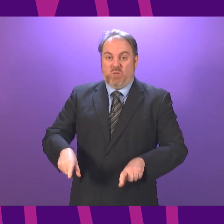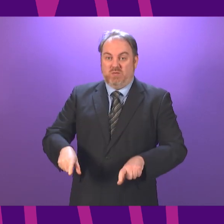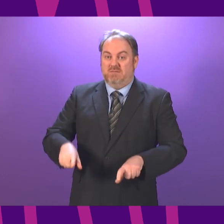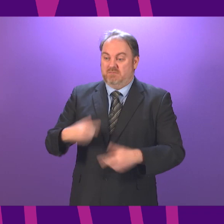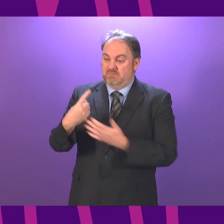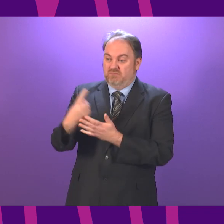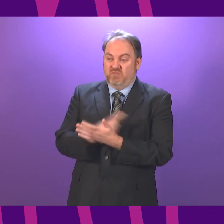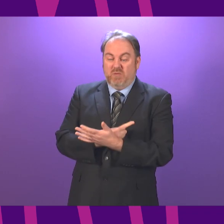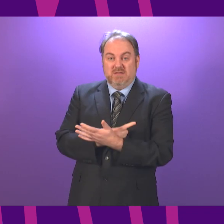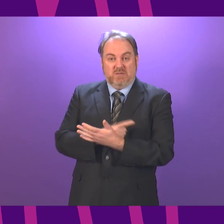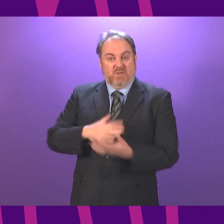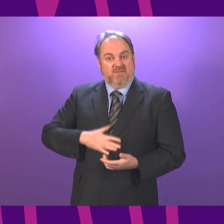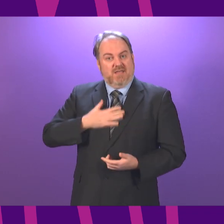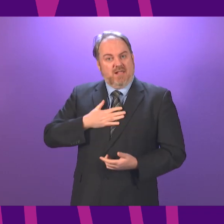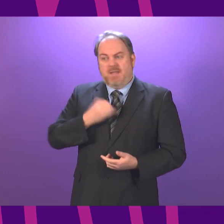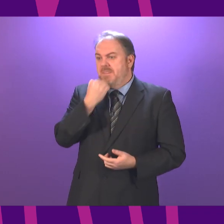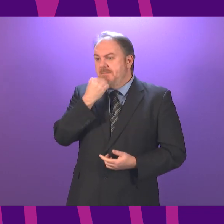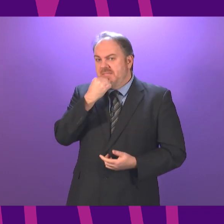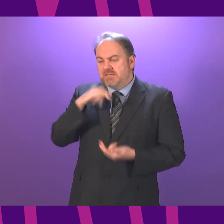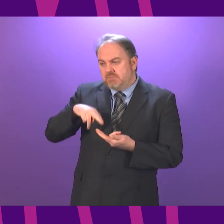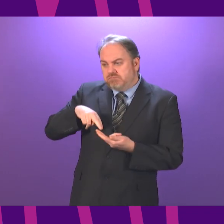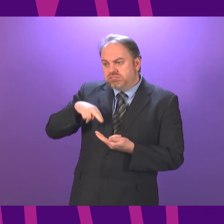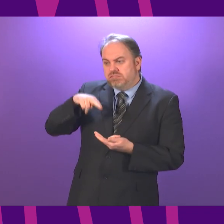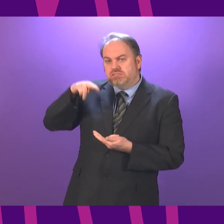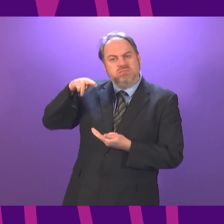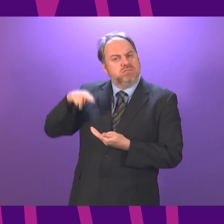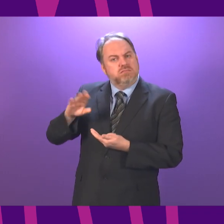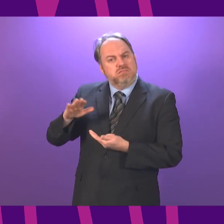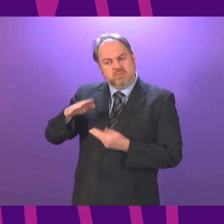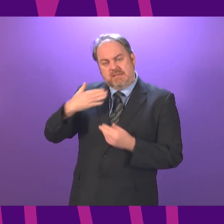case numbers appear to have stabilised—indeed, they may even be declining. However,